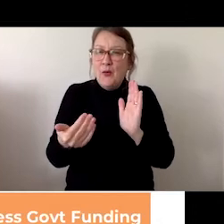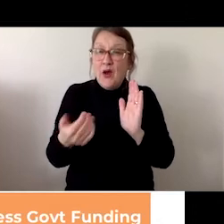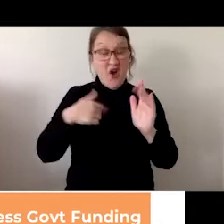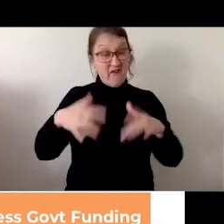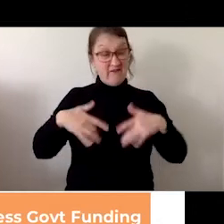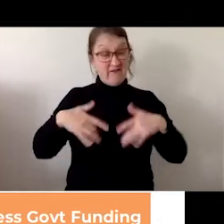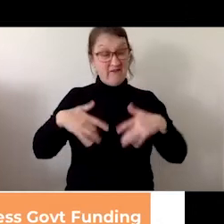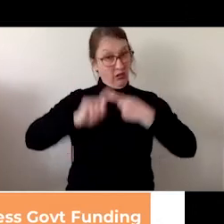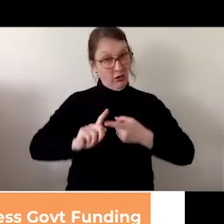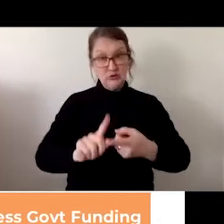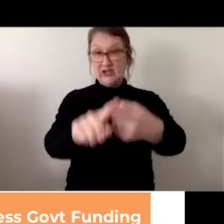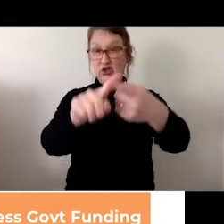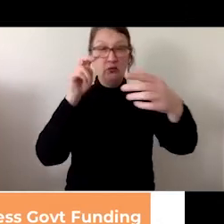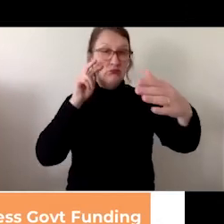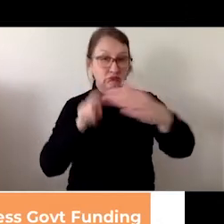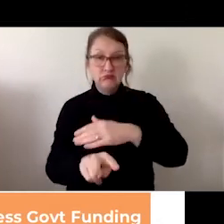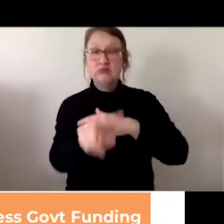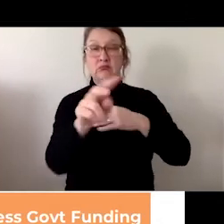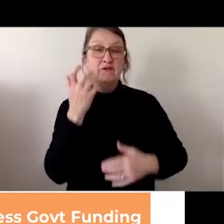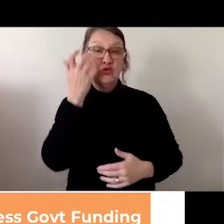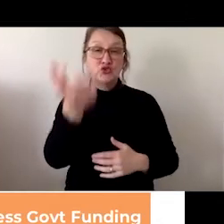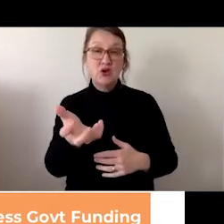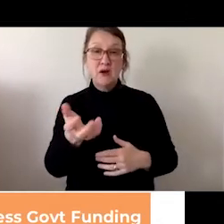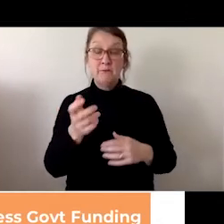work. We'll do a little bit of work and get up from our desk and put the